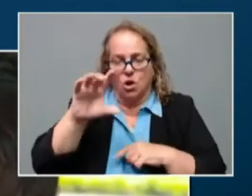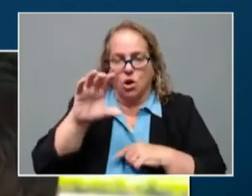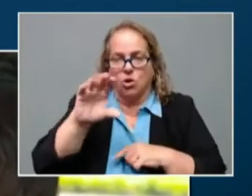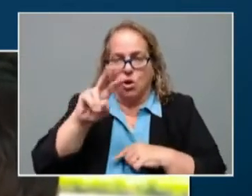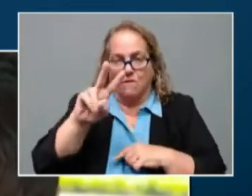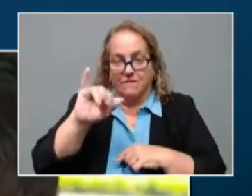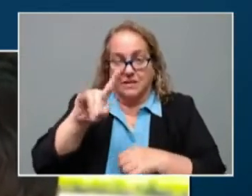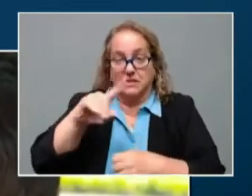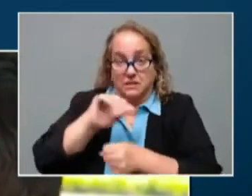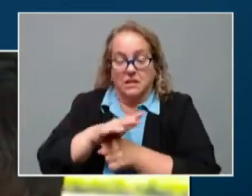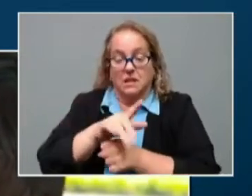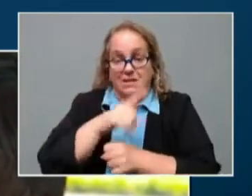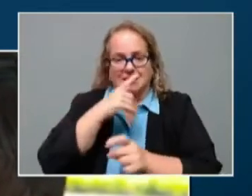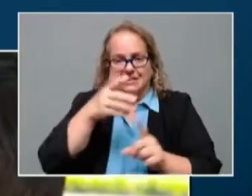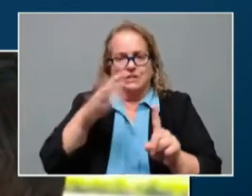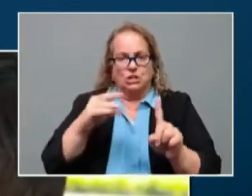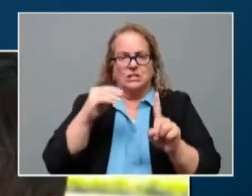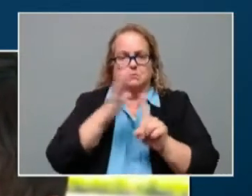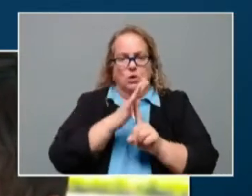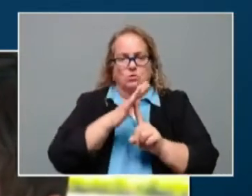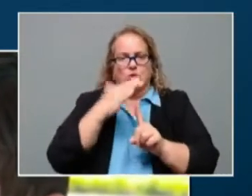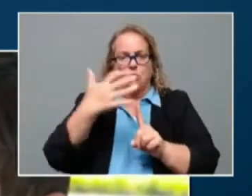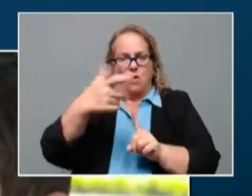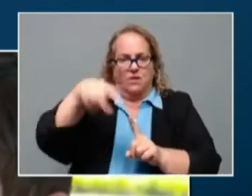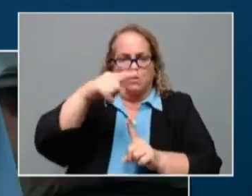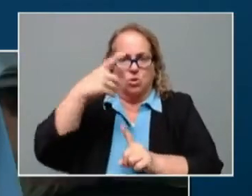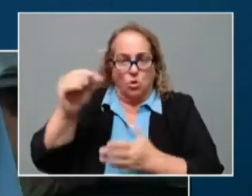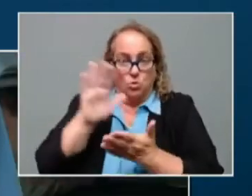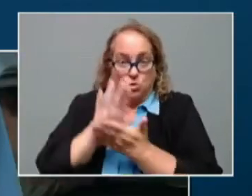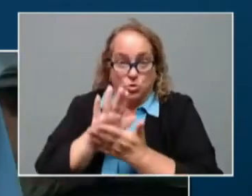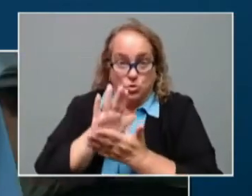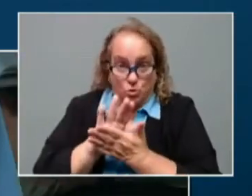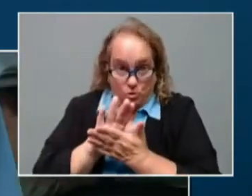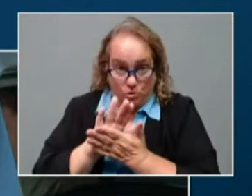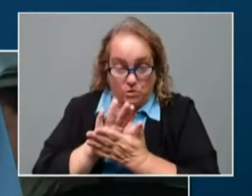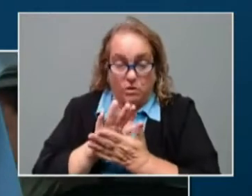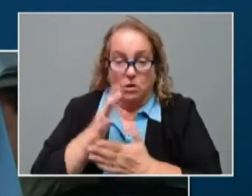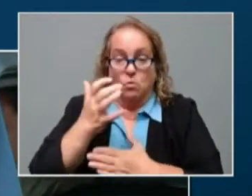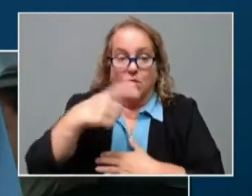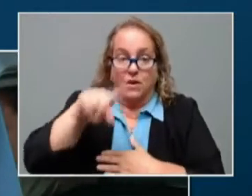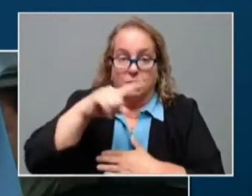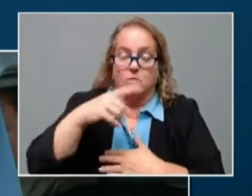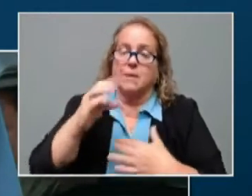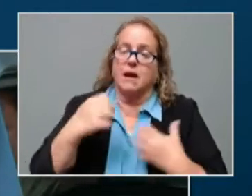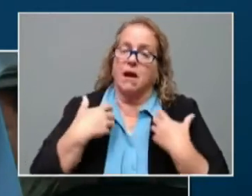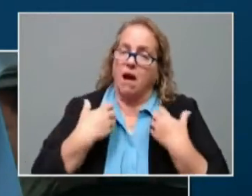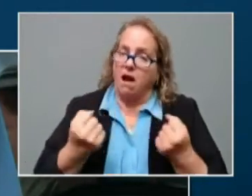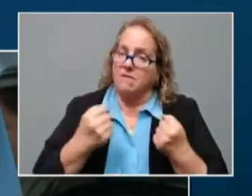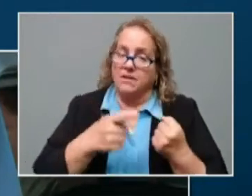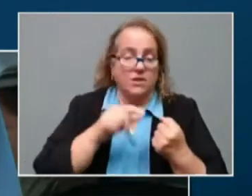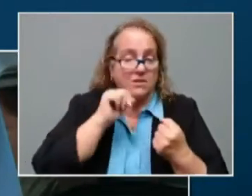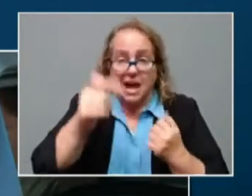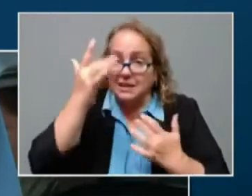want them to be able to go to school and we want to um, Be confident that they're not sick and we're not, we're not going to give it to any of our